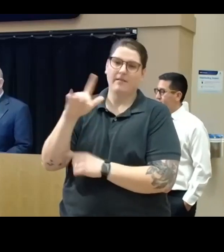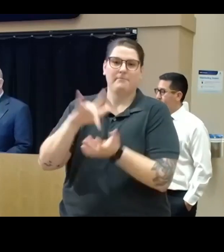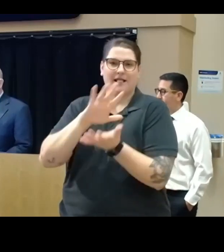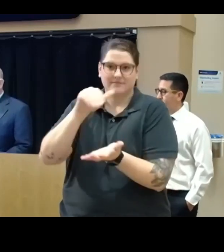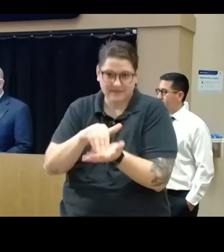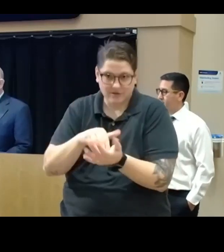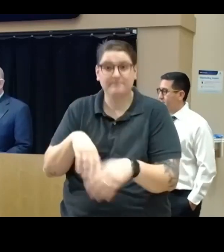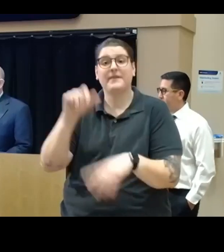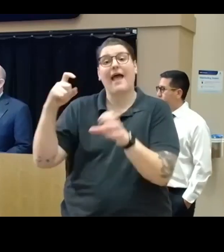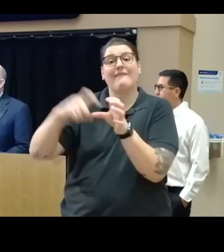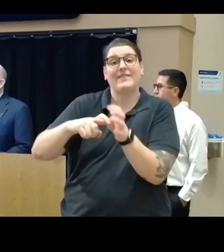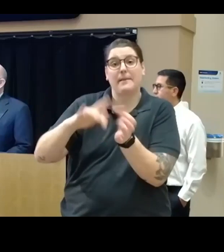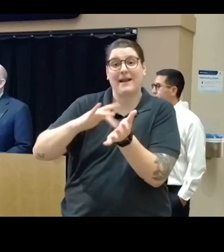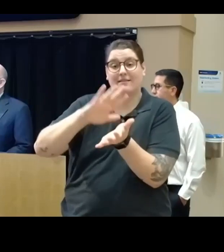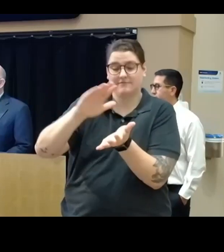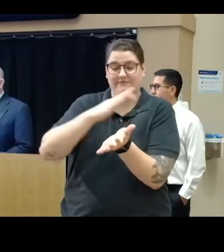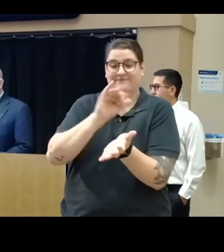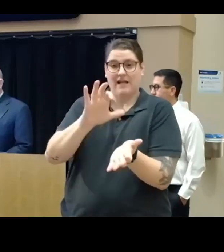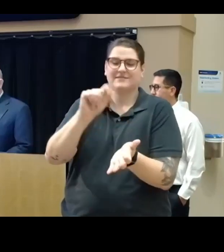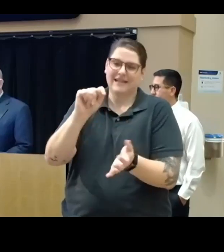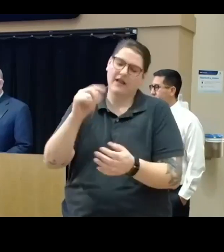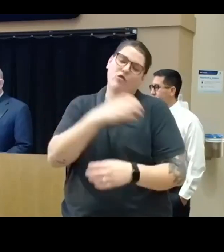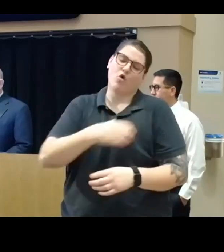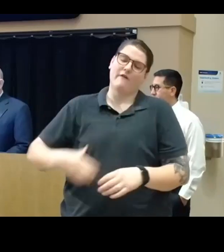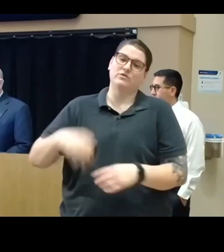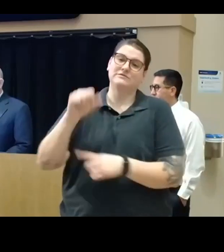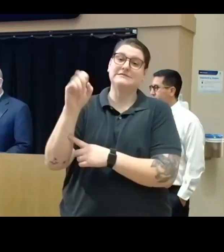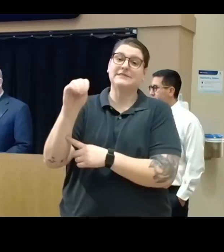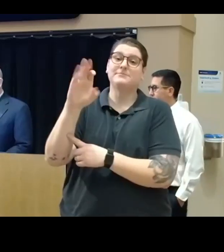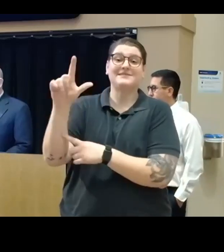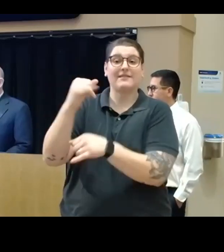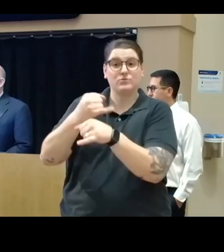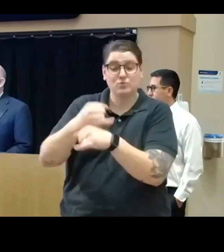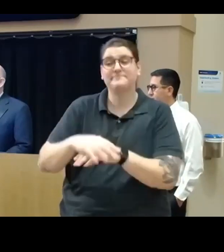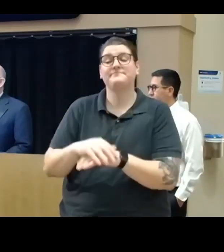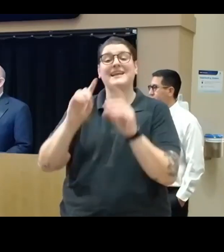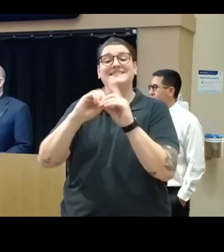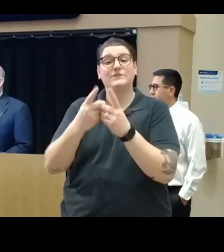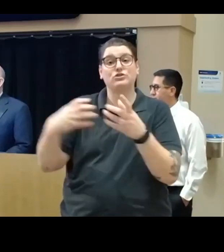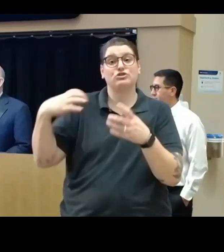member at the Harvard stem cell Institute the division chief for translational neuroscience